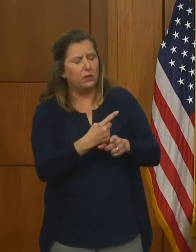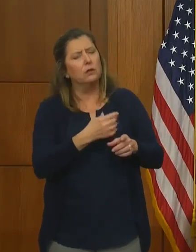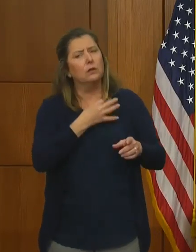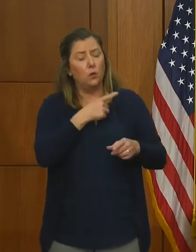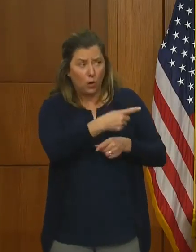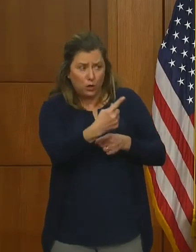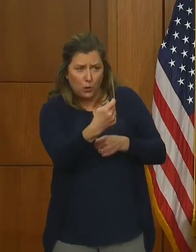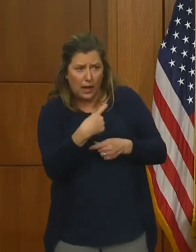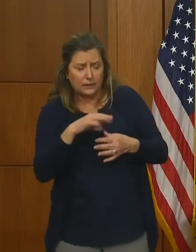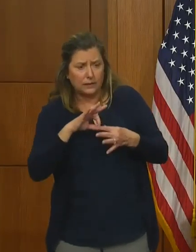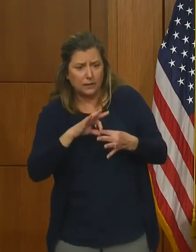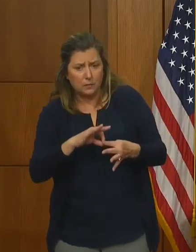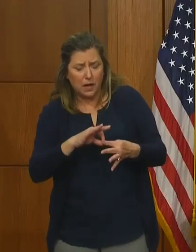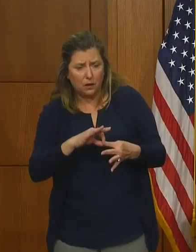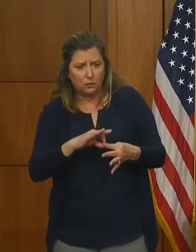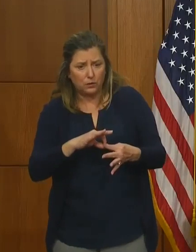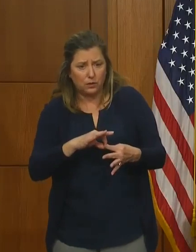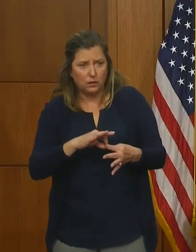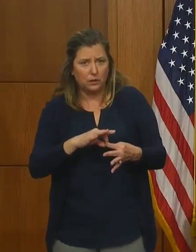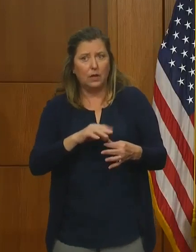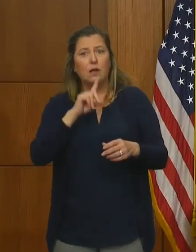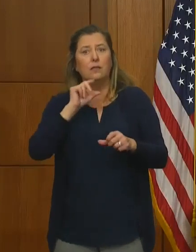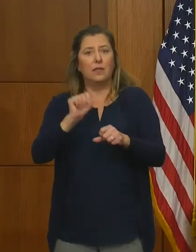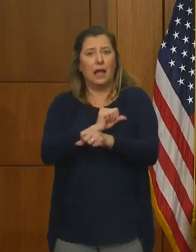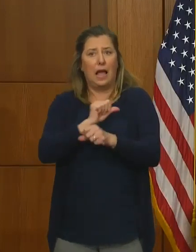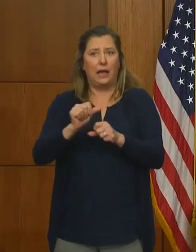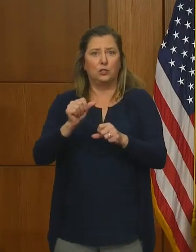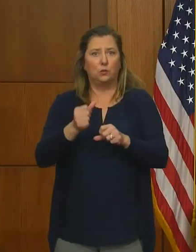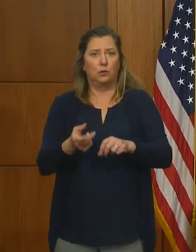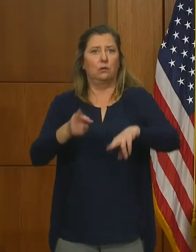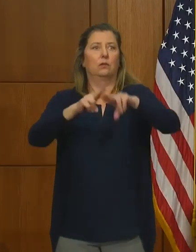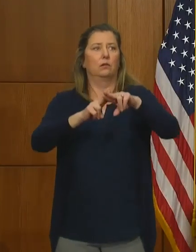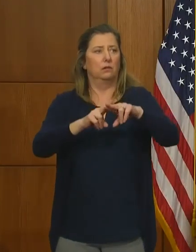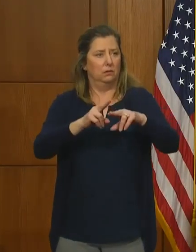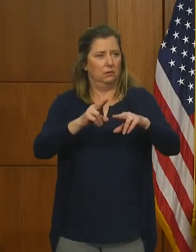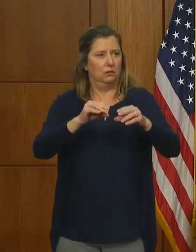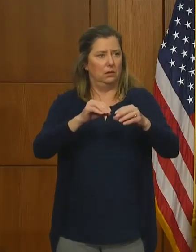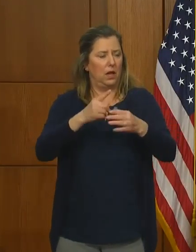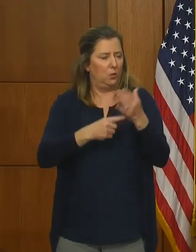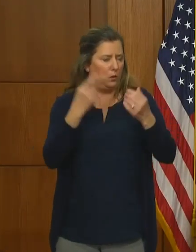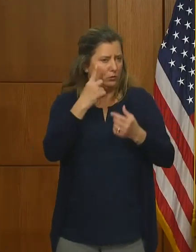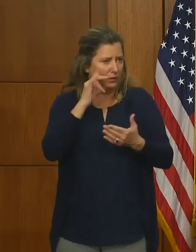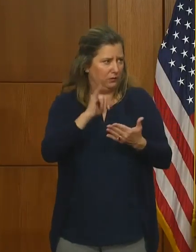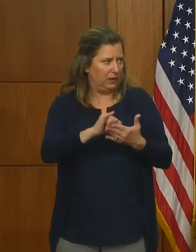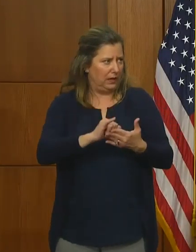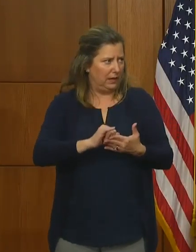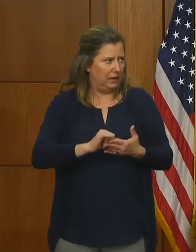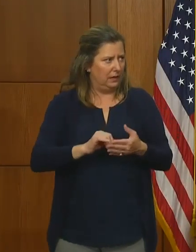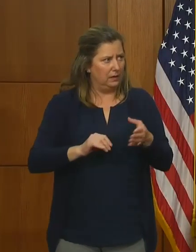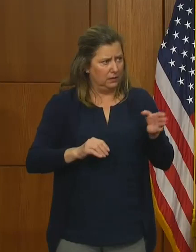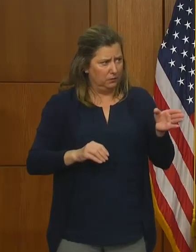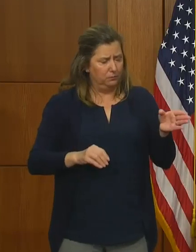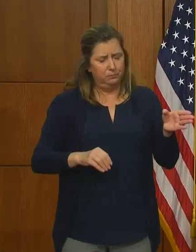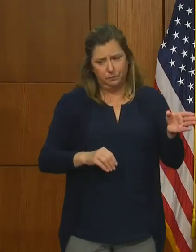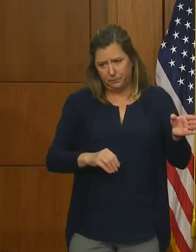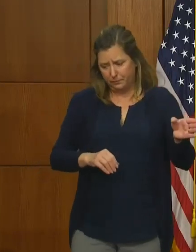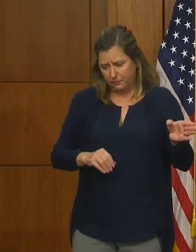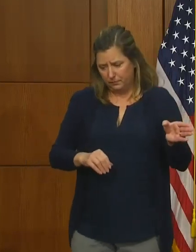NOT UNDERSTAND YOUR QUESTION CORRECTLY- OR WERE YOU ASKING